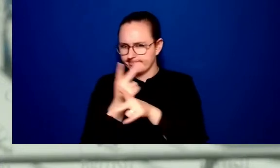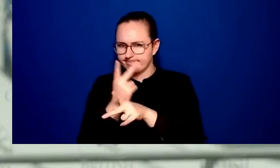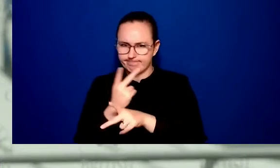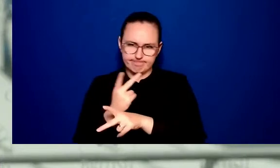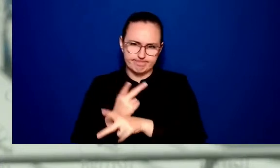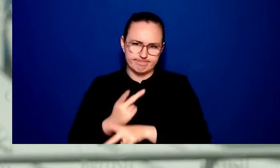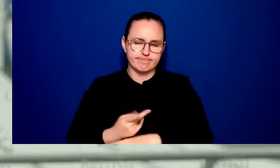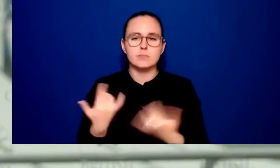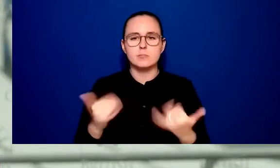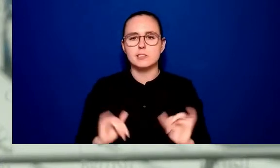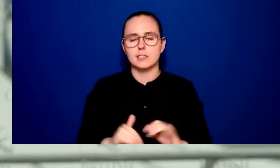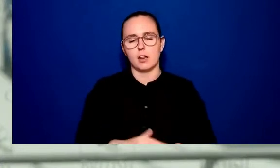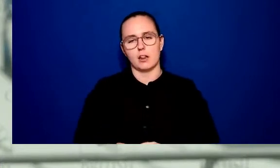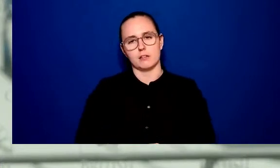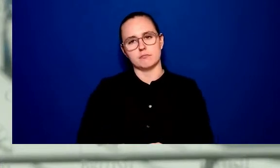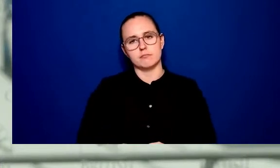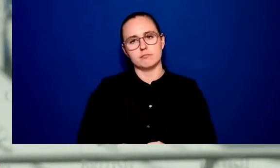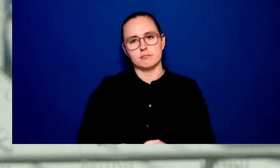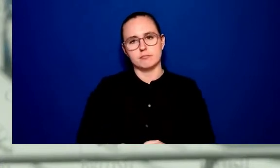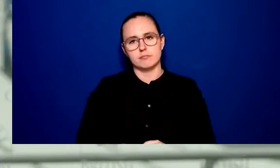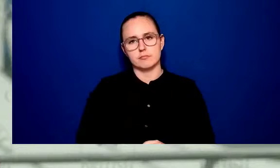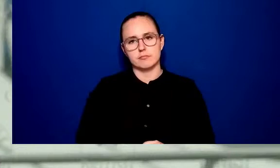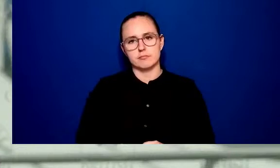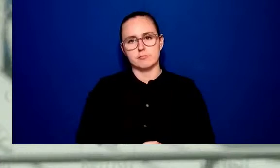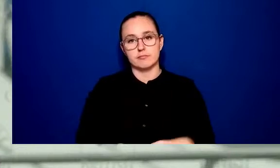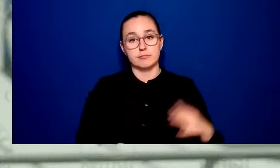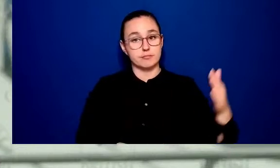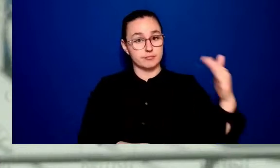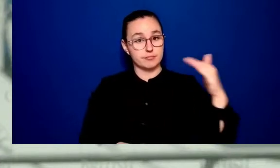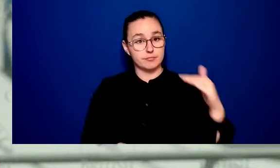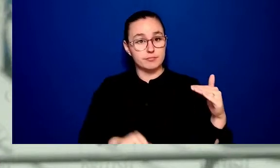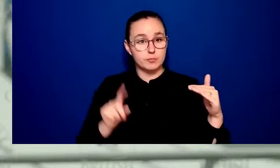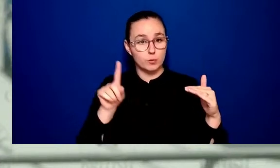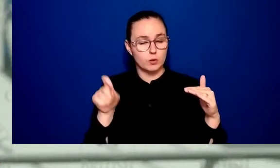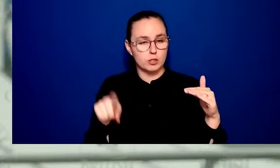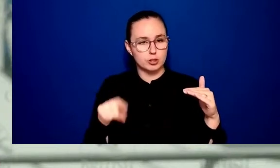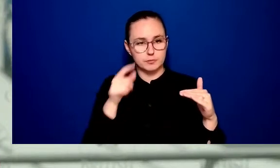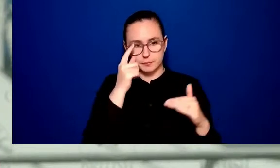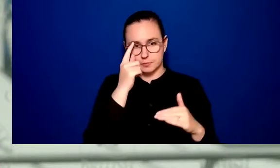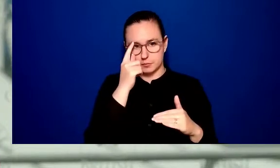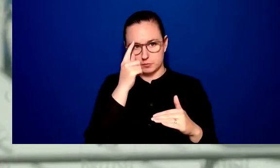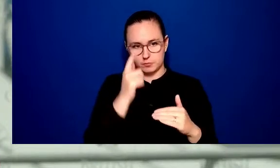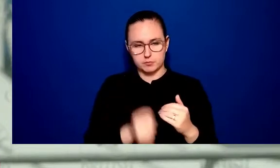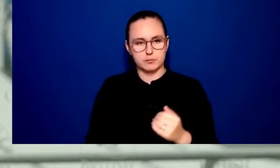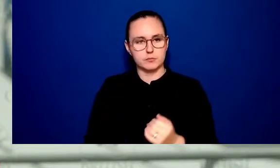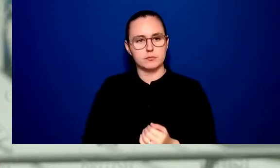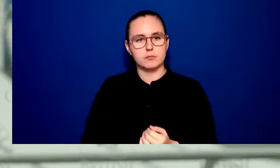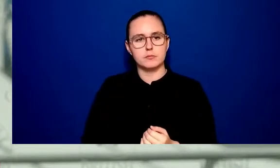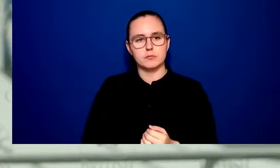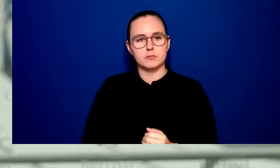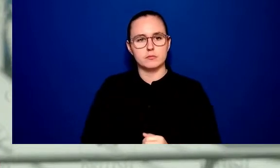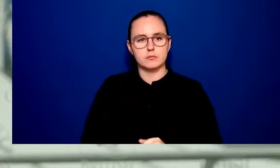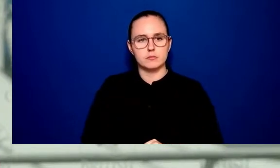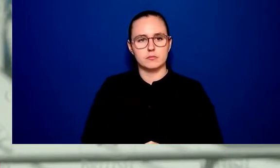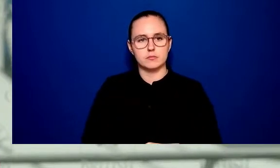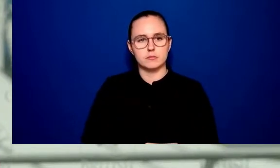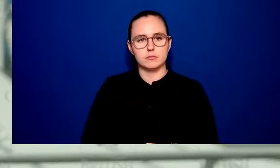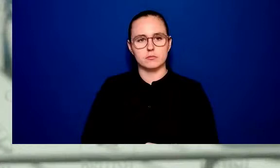from Lisa Cord Asco, Vancouver Sun, Please go ahead. Thank